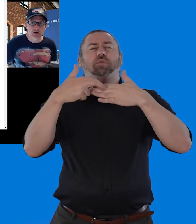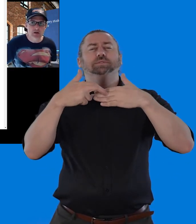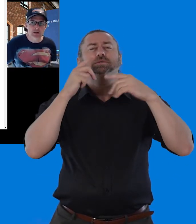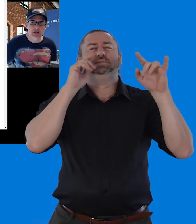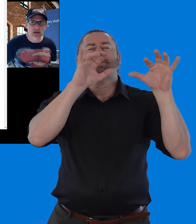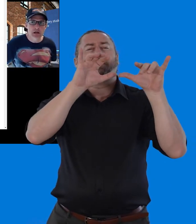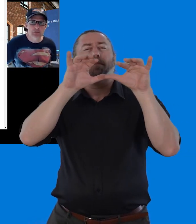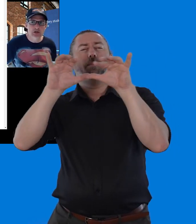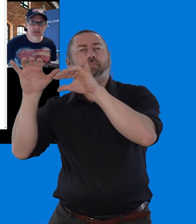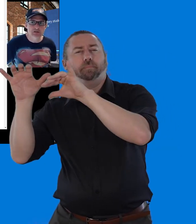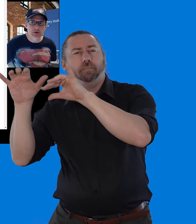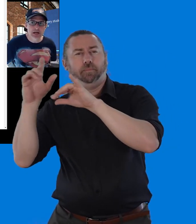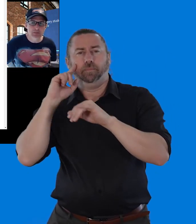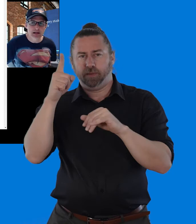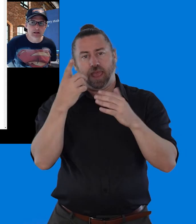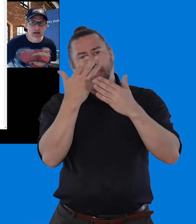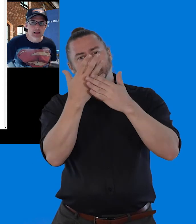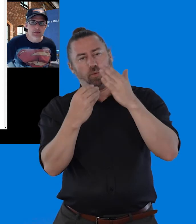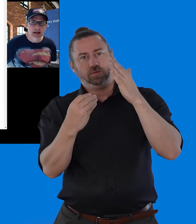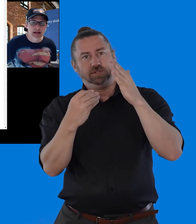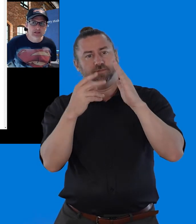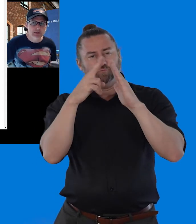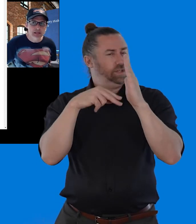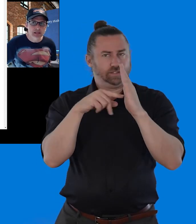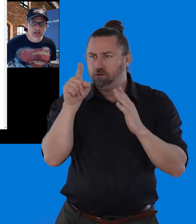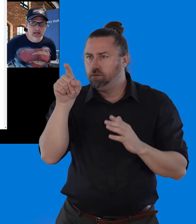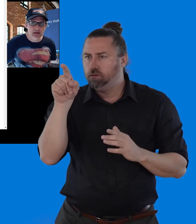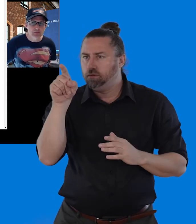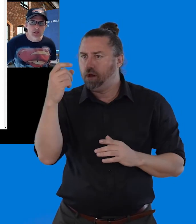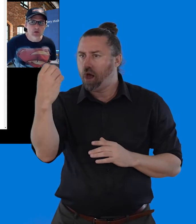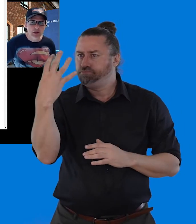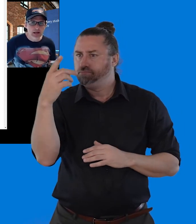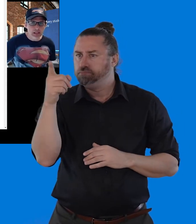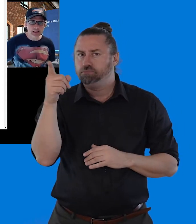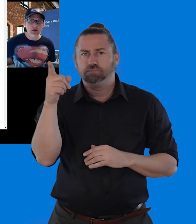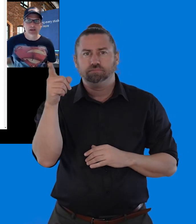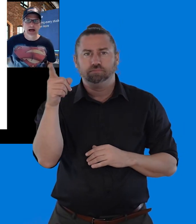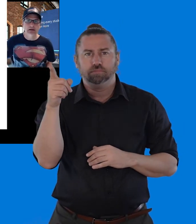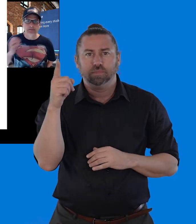I've got the little Immersive Reader button that has appeared here. So, when I click on that?